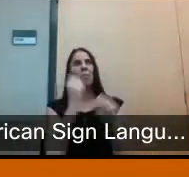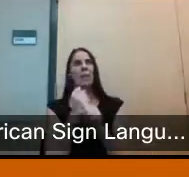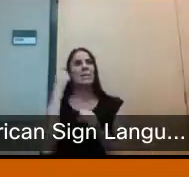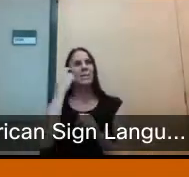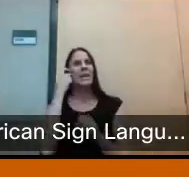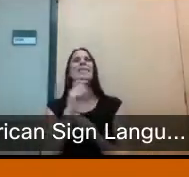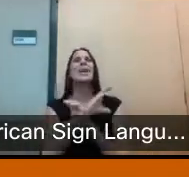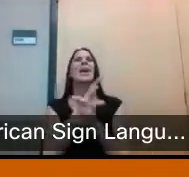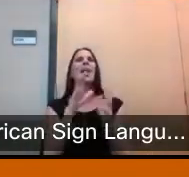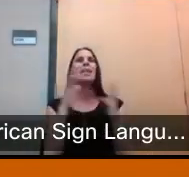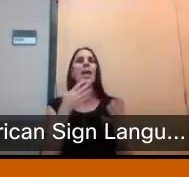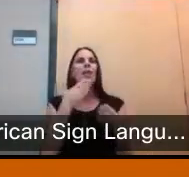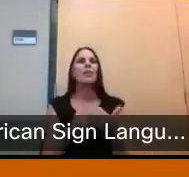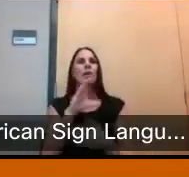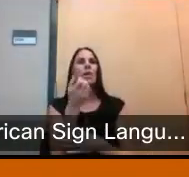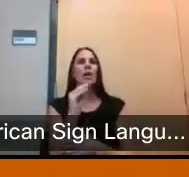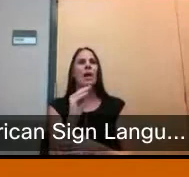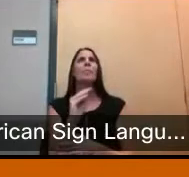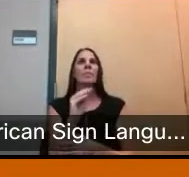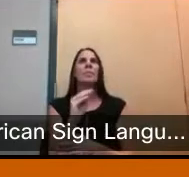It is only obvious. And smart in hindsight, and not kind of in